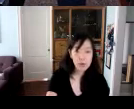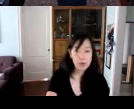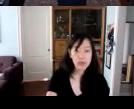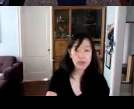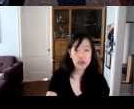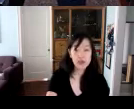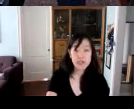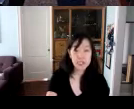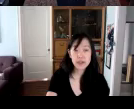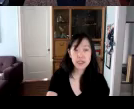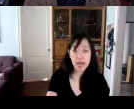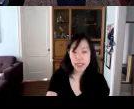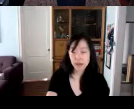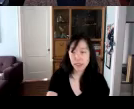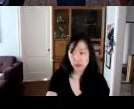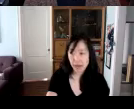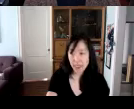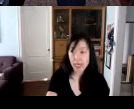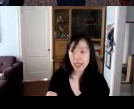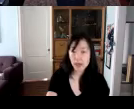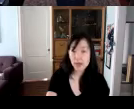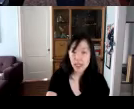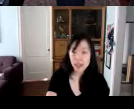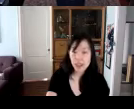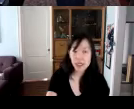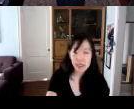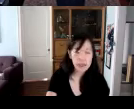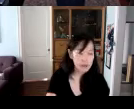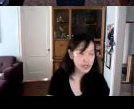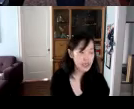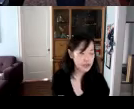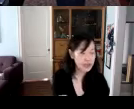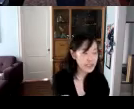mailed to your fiscal sponsor address that you entered in the grant interface.